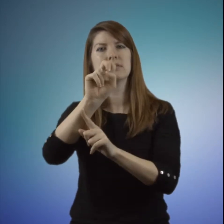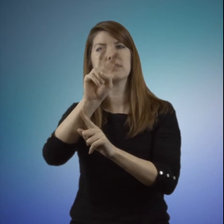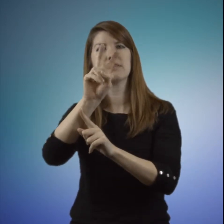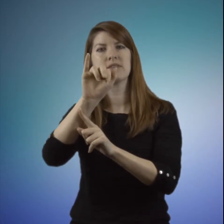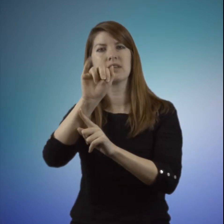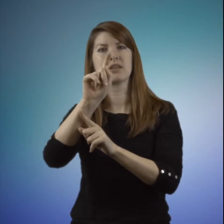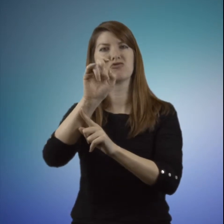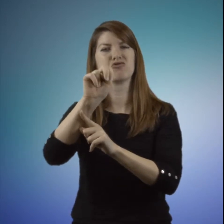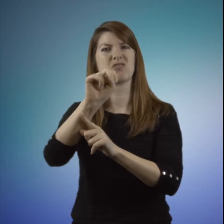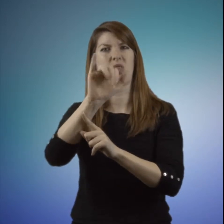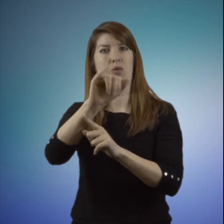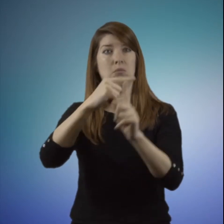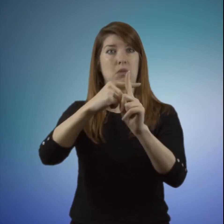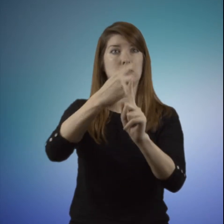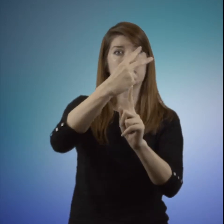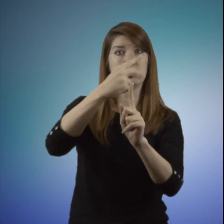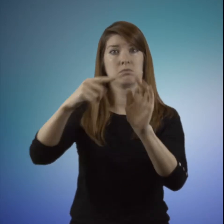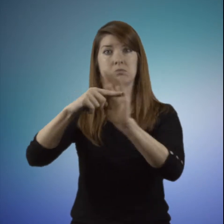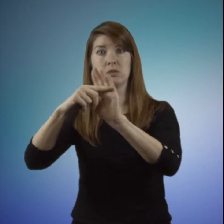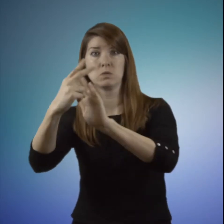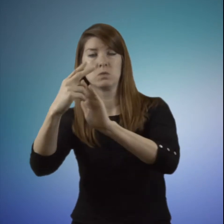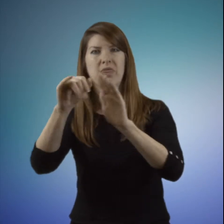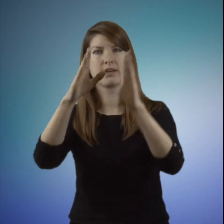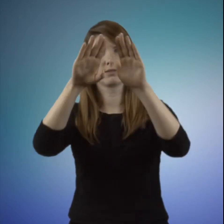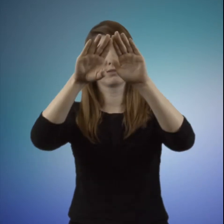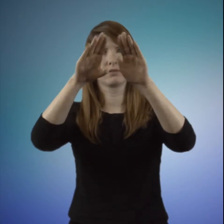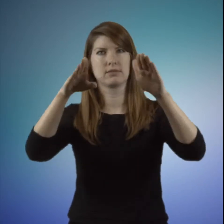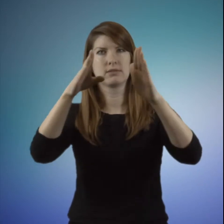And they're looking at the spread from the mean of the test score.